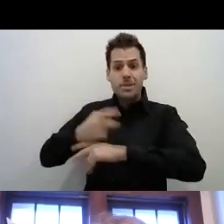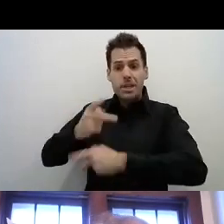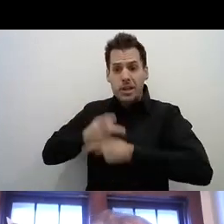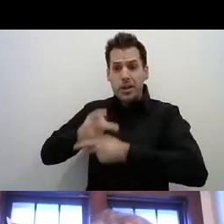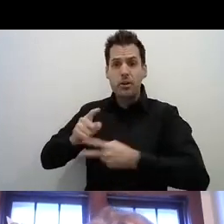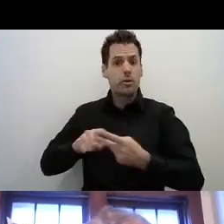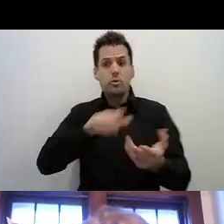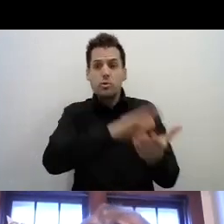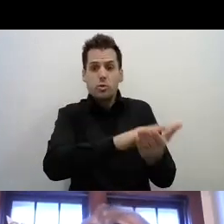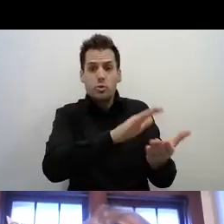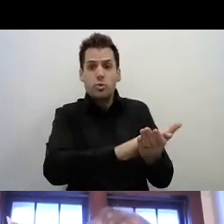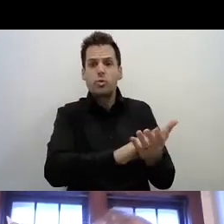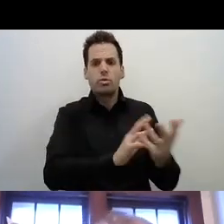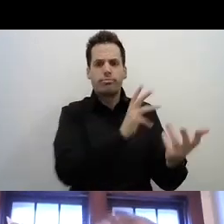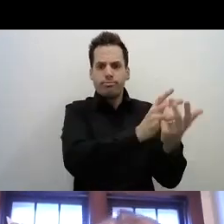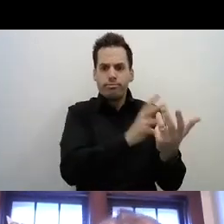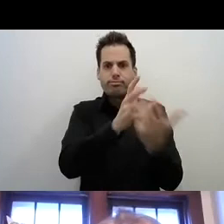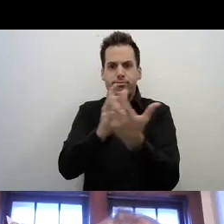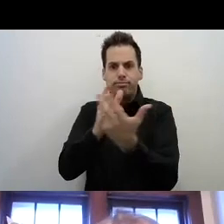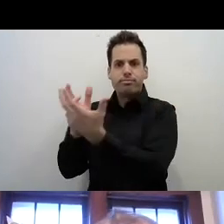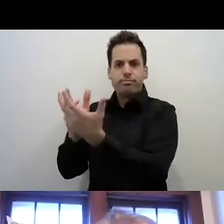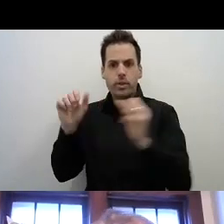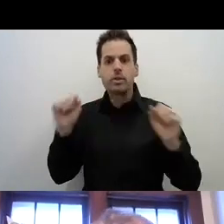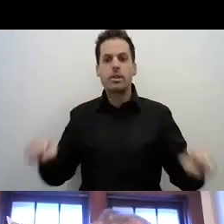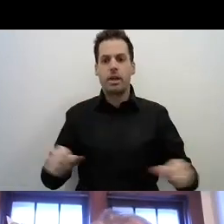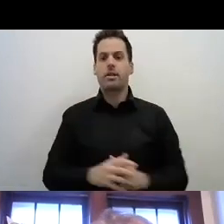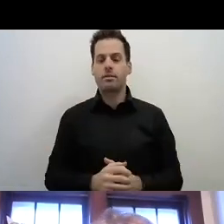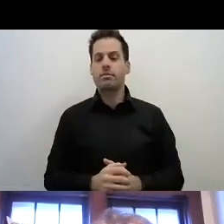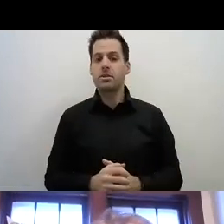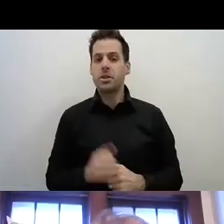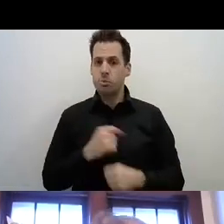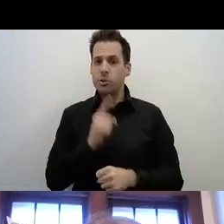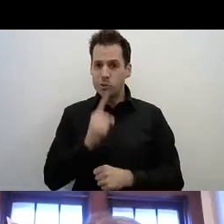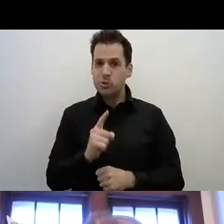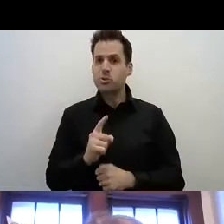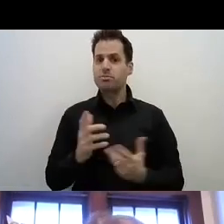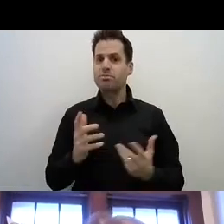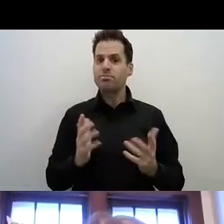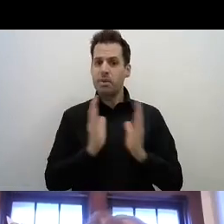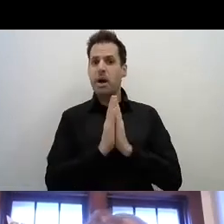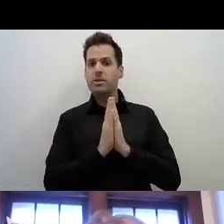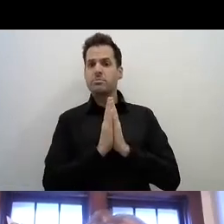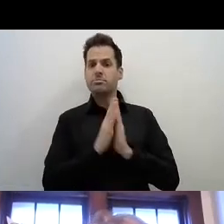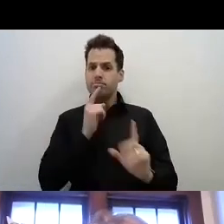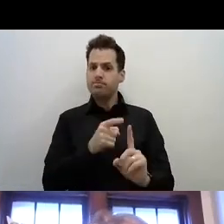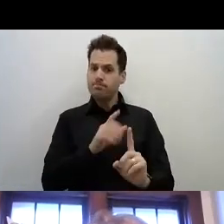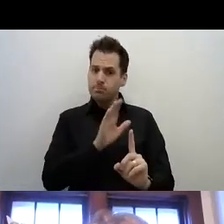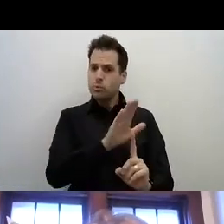so so try to get the training that meets the needs of of uh of your specific organization and and